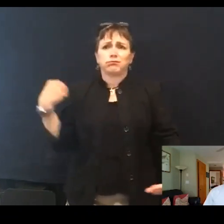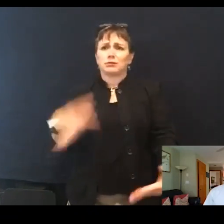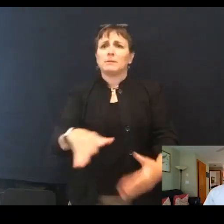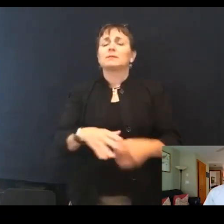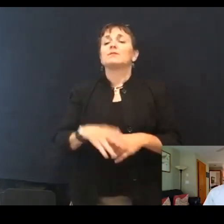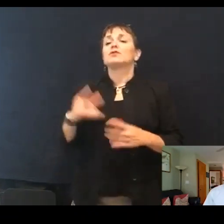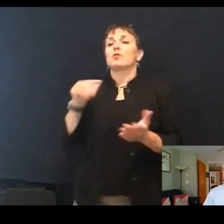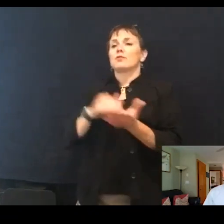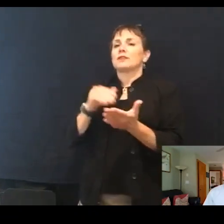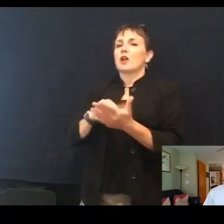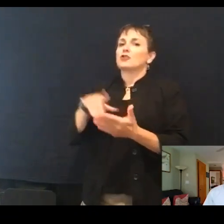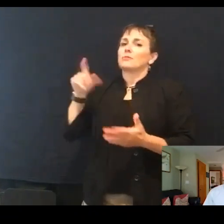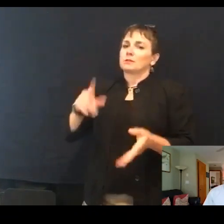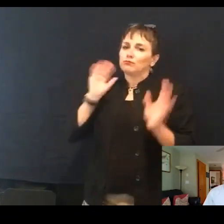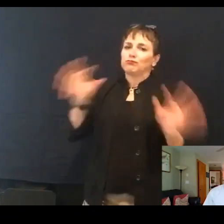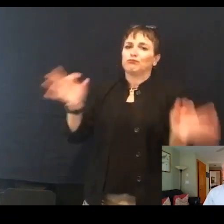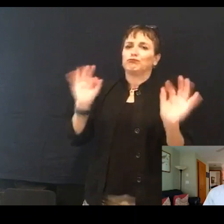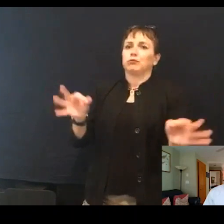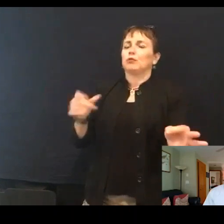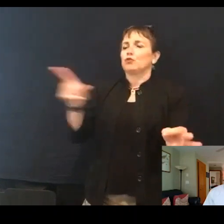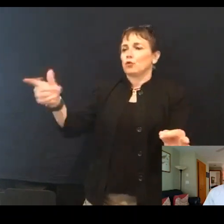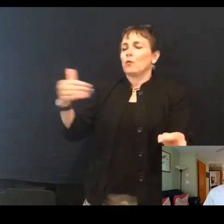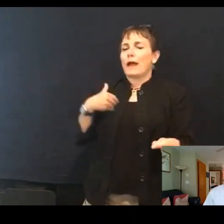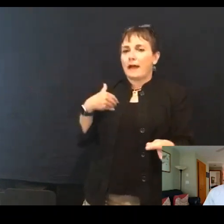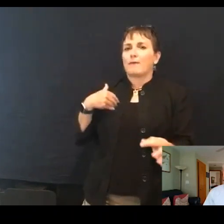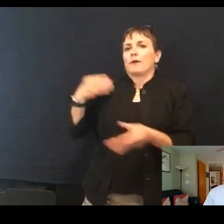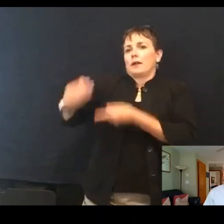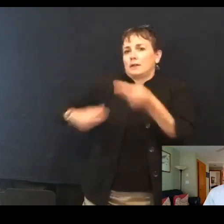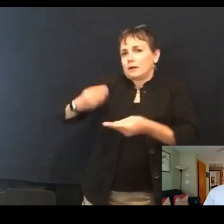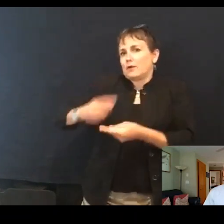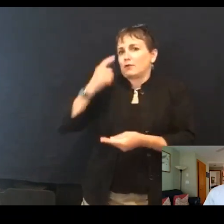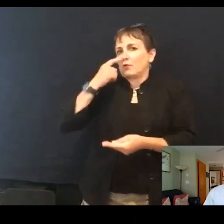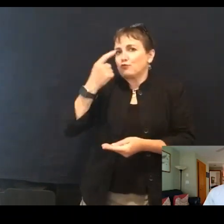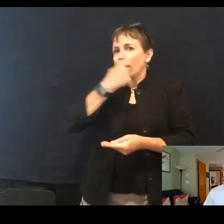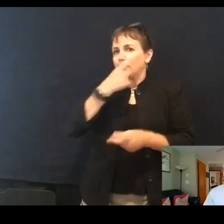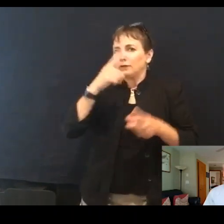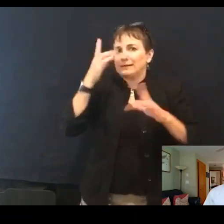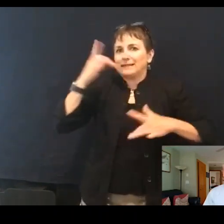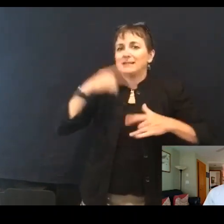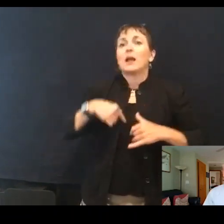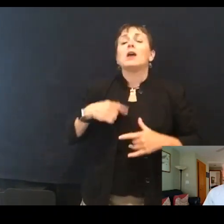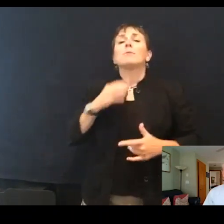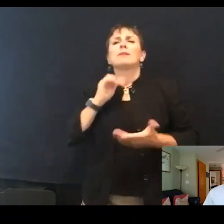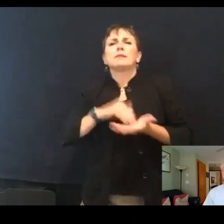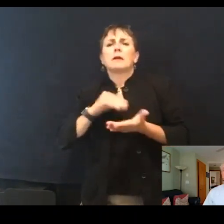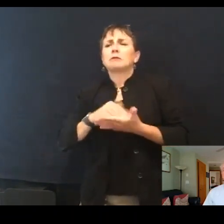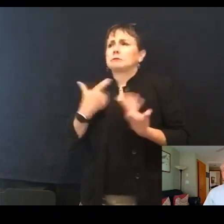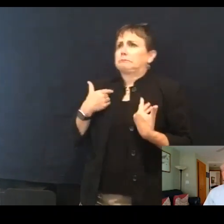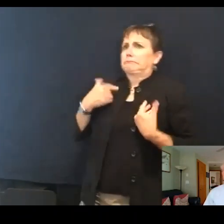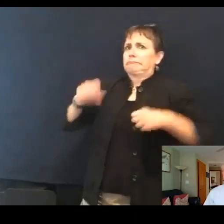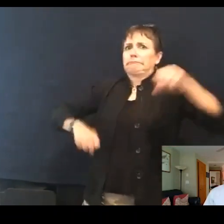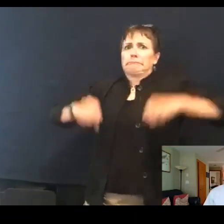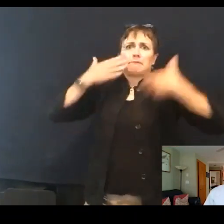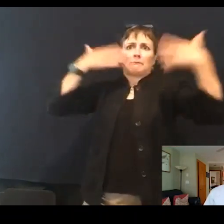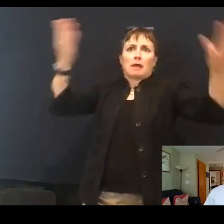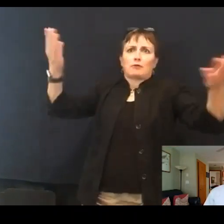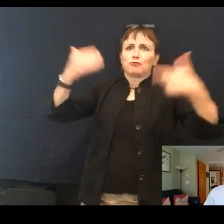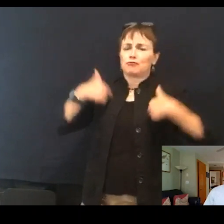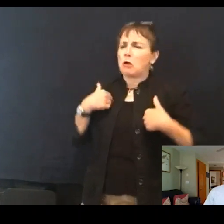needs to be fairly clear you've got an inherited retinal disease. They can't just say, oh, well, let's try. I don't know what you've got, but let's have a go.